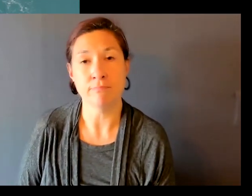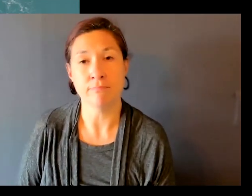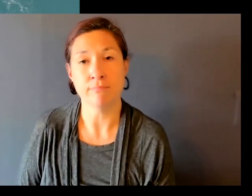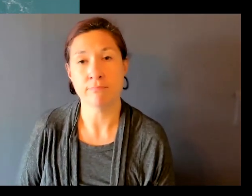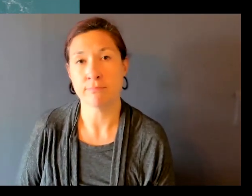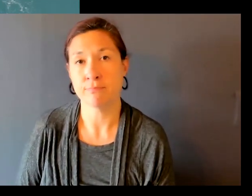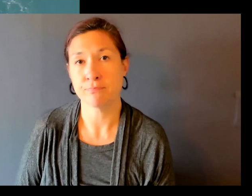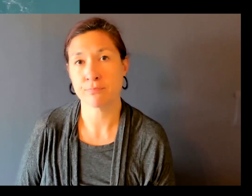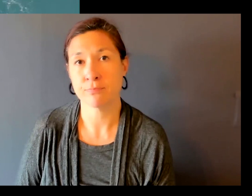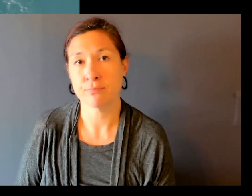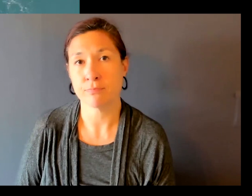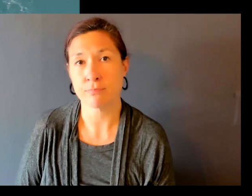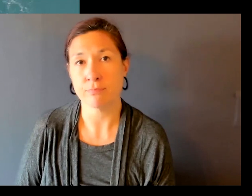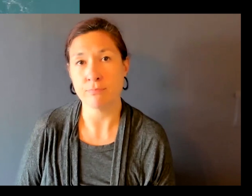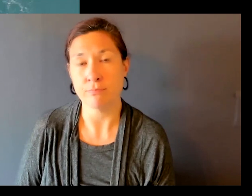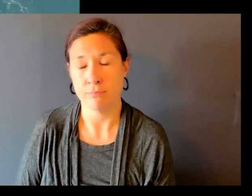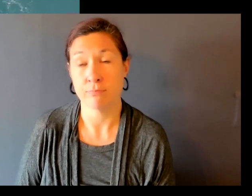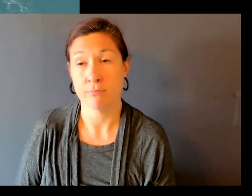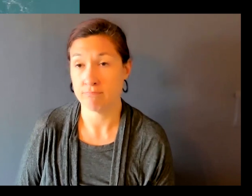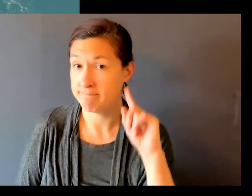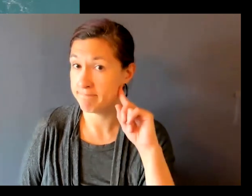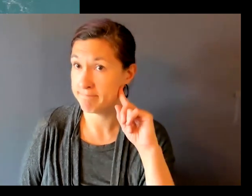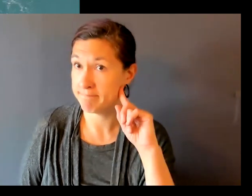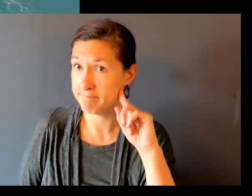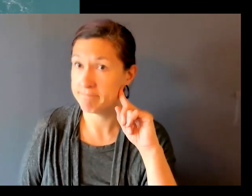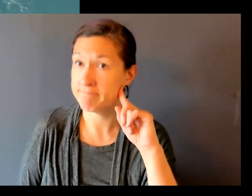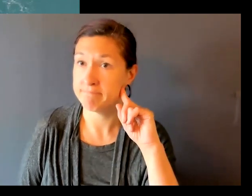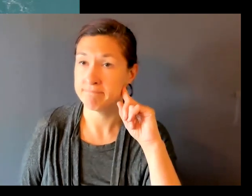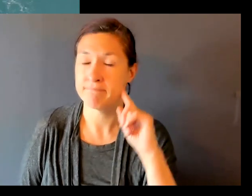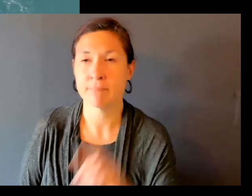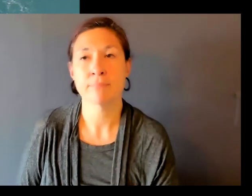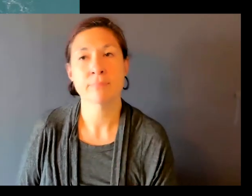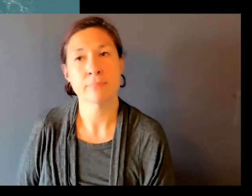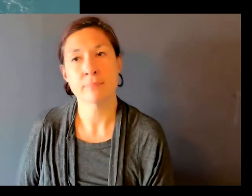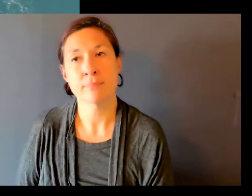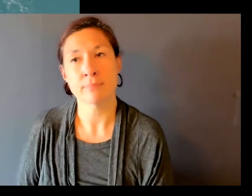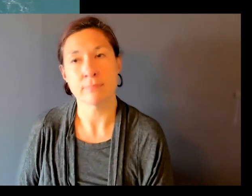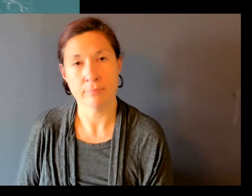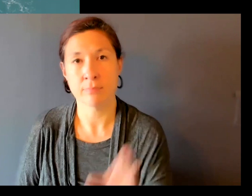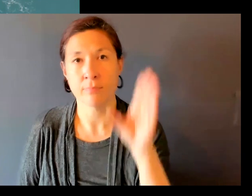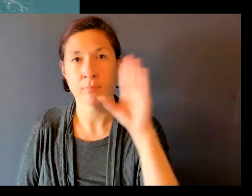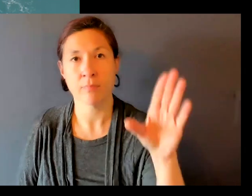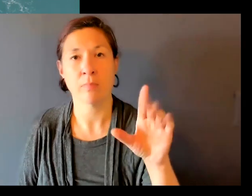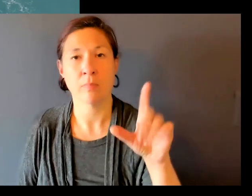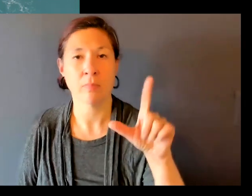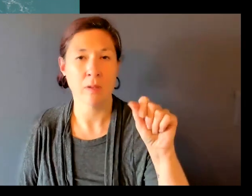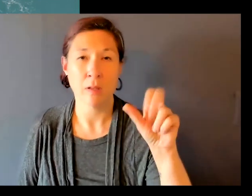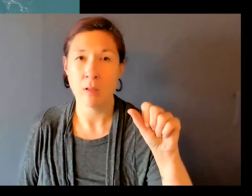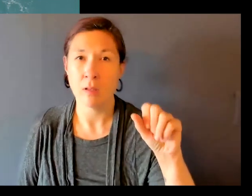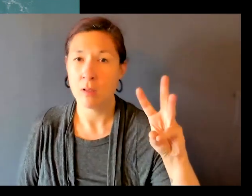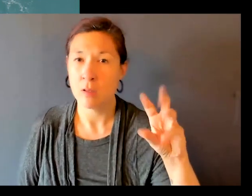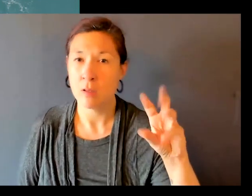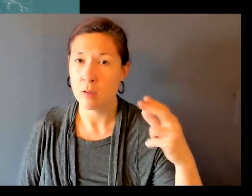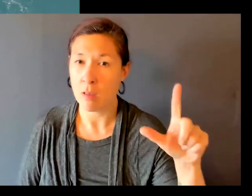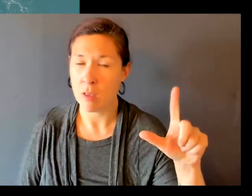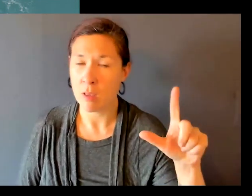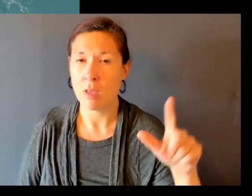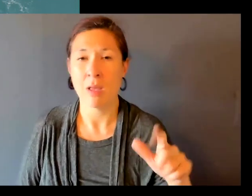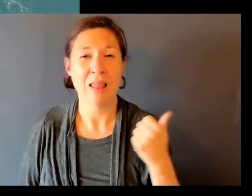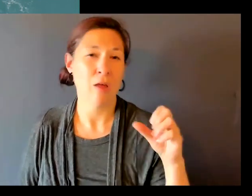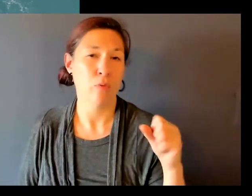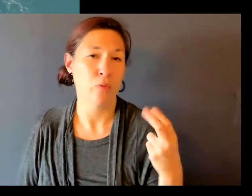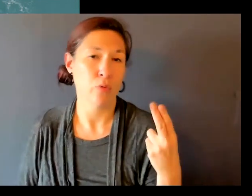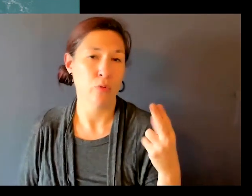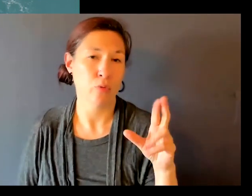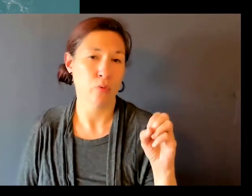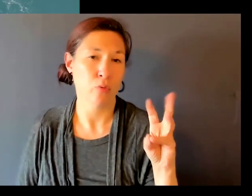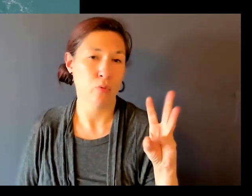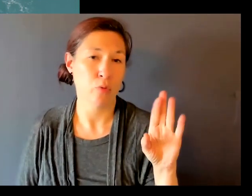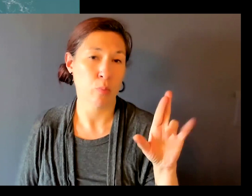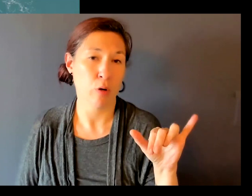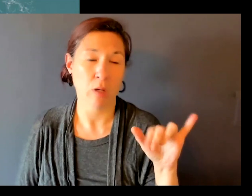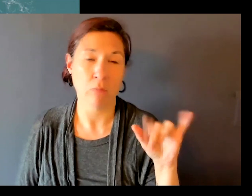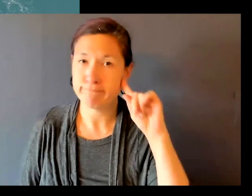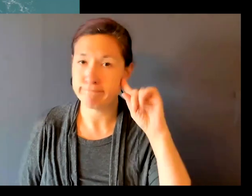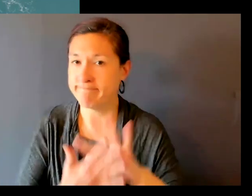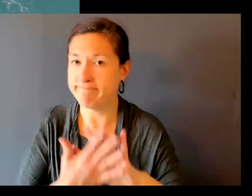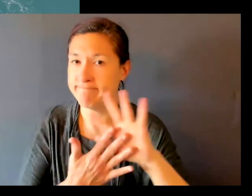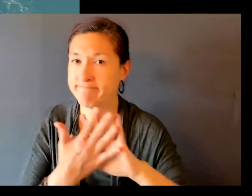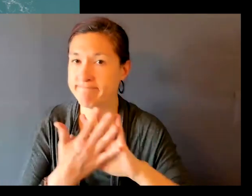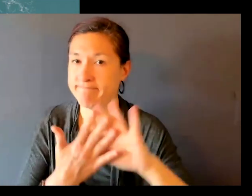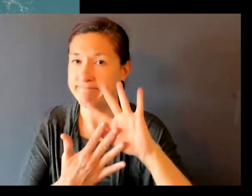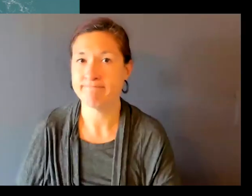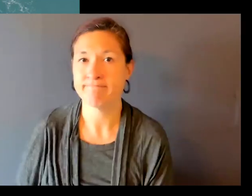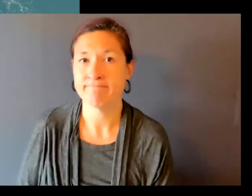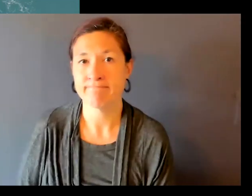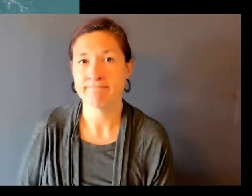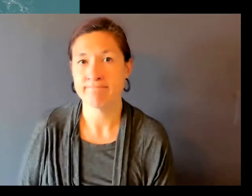Nobody is growing cranberries. There is no money in cranberries. They are hauling sand out. We have gone to the DEP. Gone to Maury Healey. We have invited them down to seen. And nobody is doing anything. And you need to do it. We are on a sole source aquifer here and we have a right to safe water and our water is not safe.